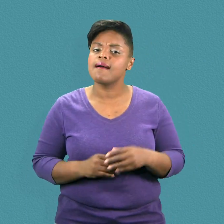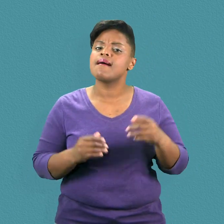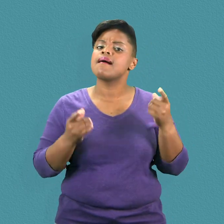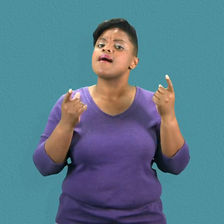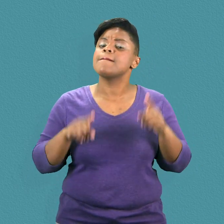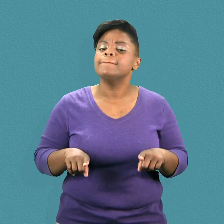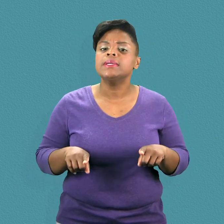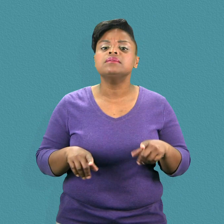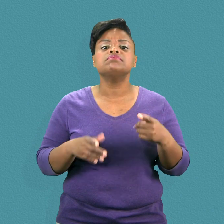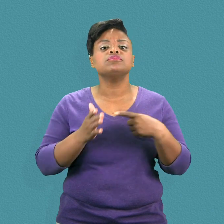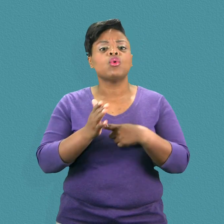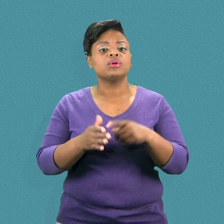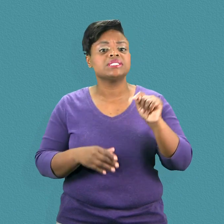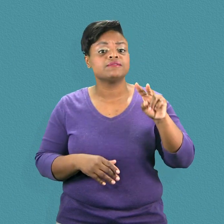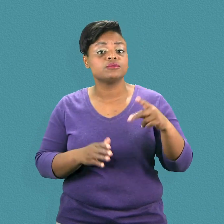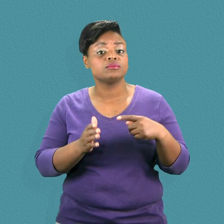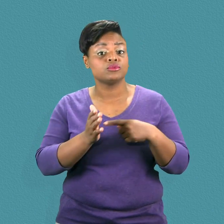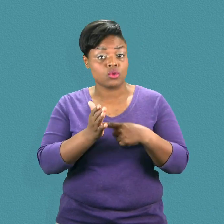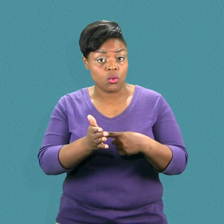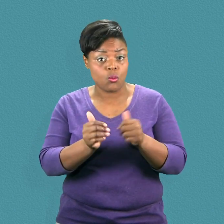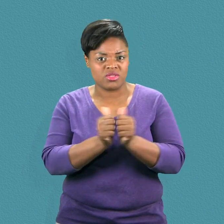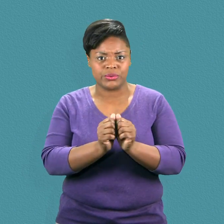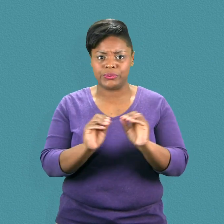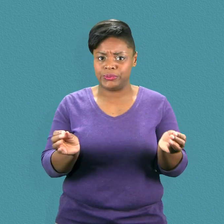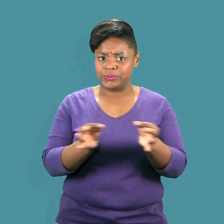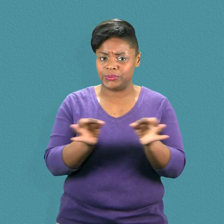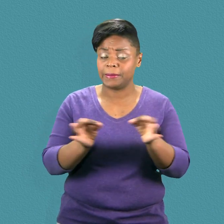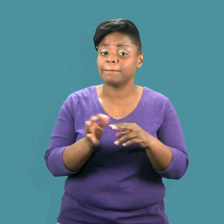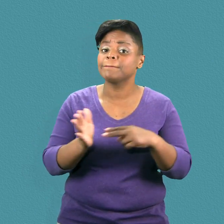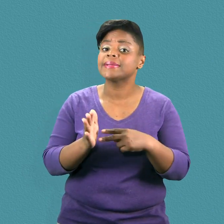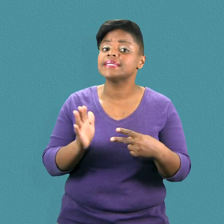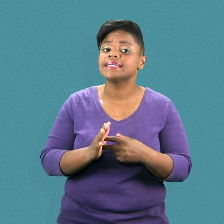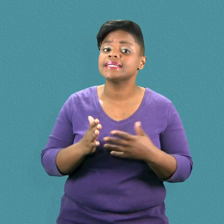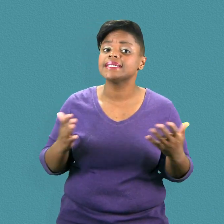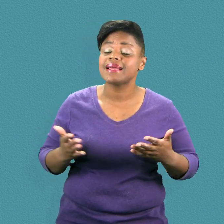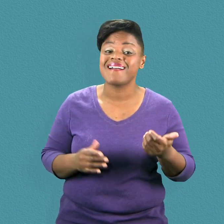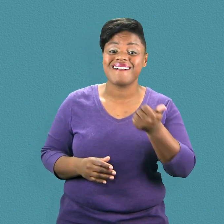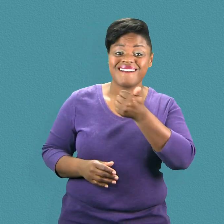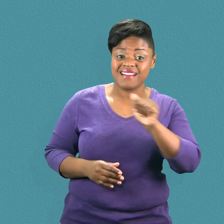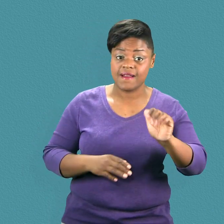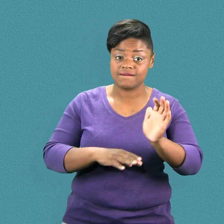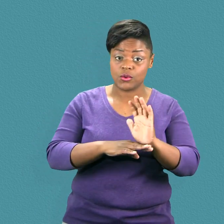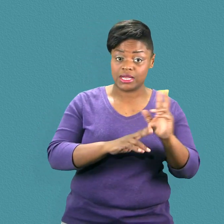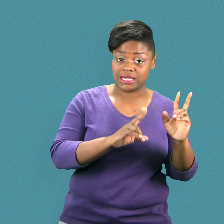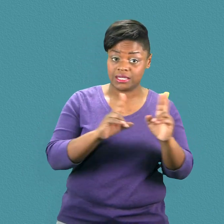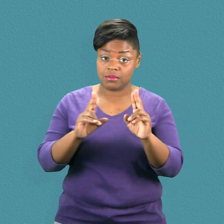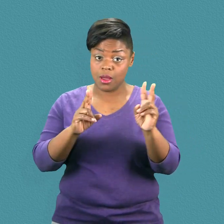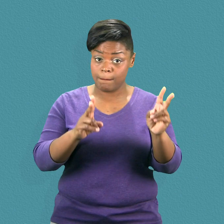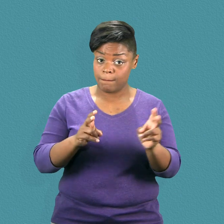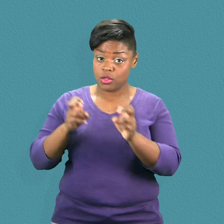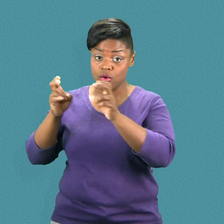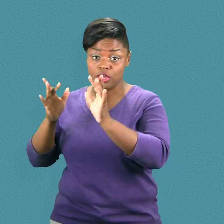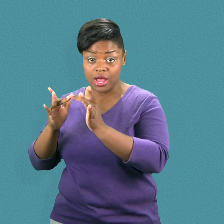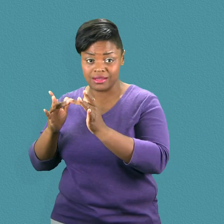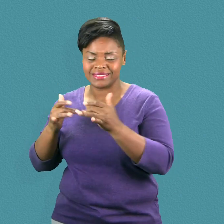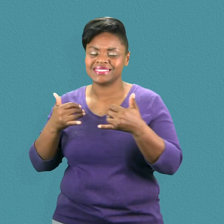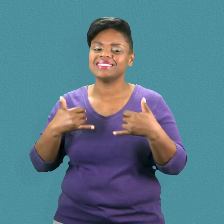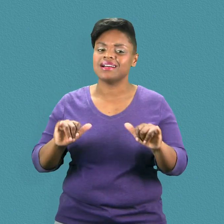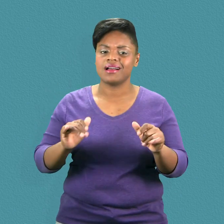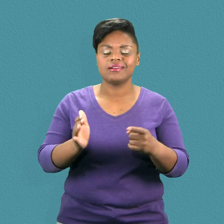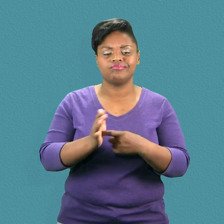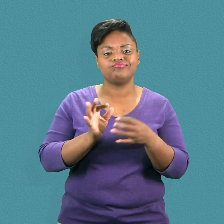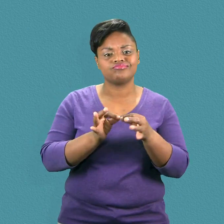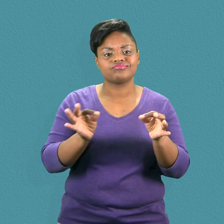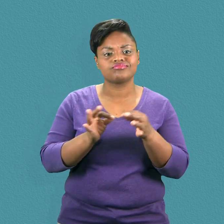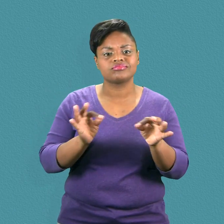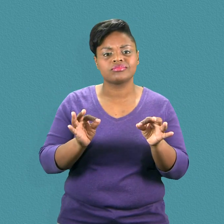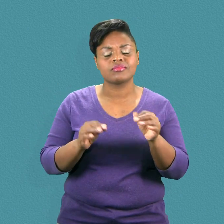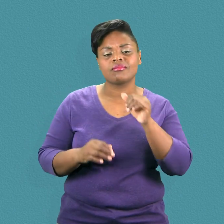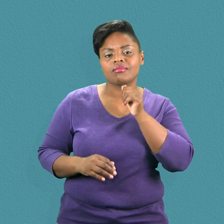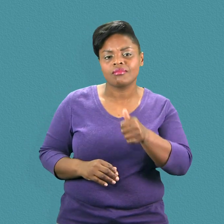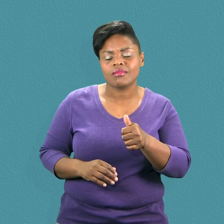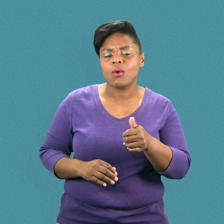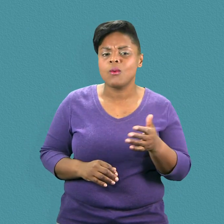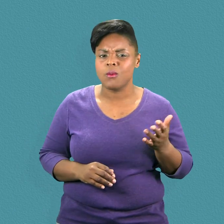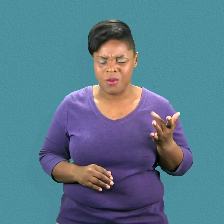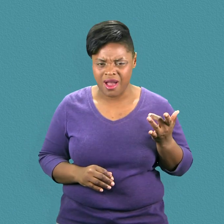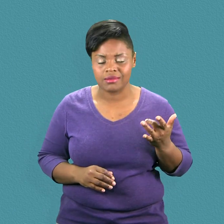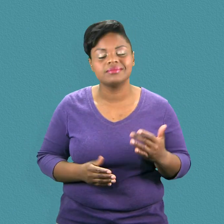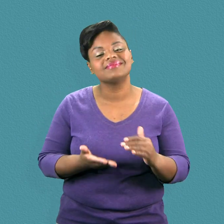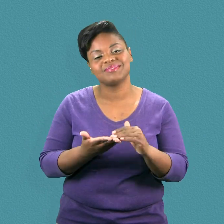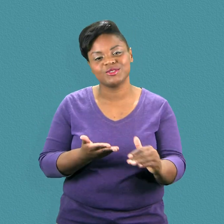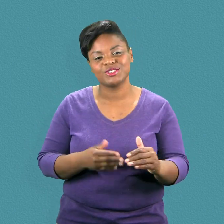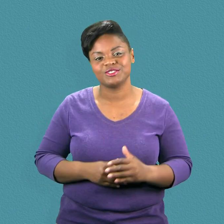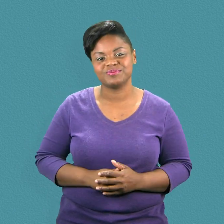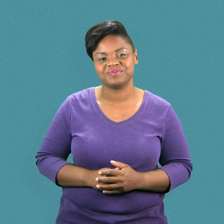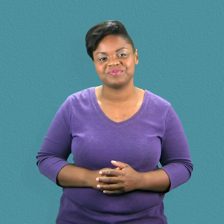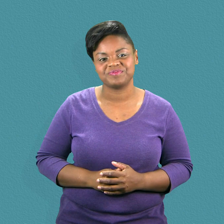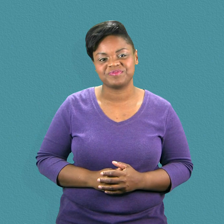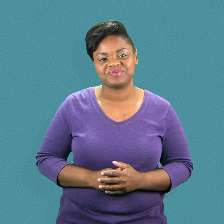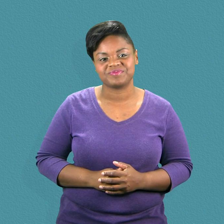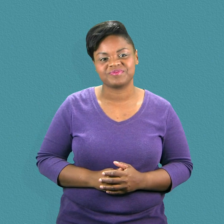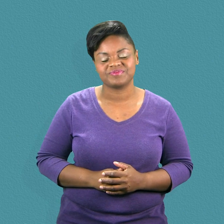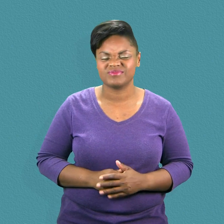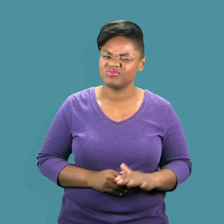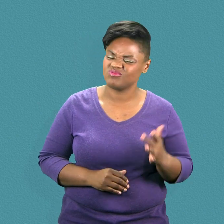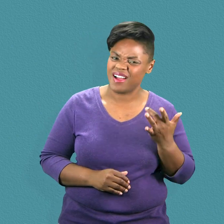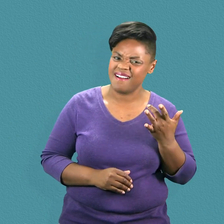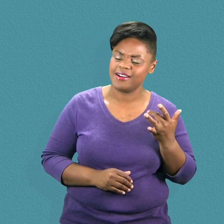when shown on television, video clips from that program do not have to be captioned when posted online.